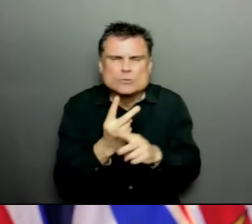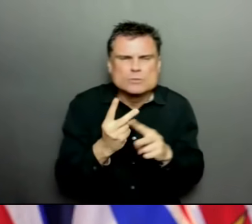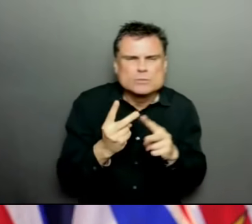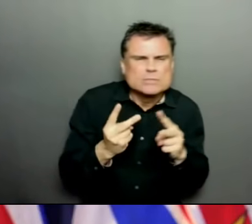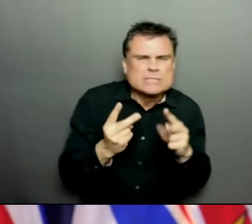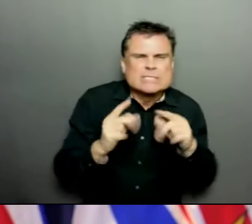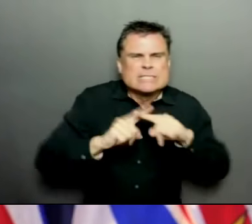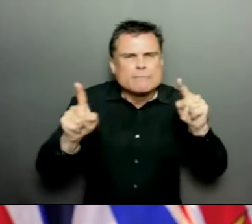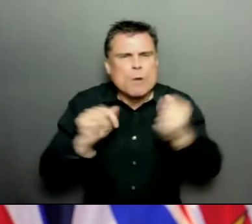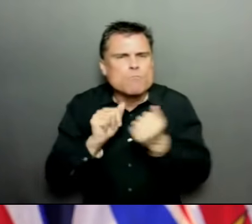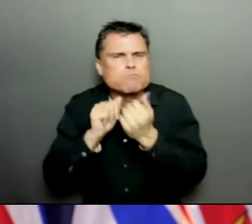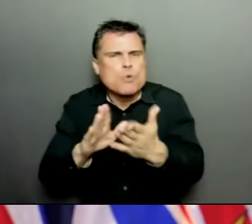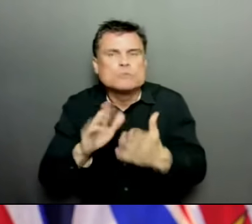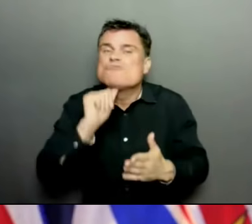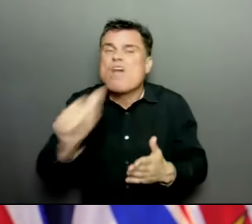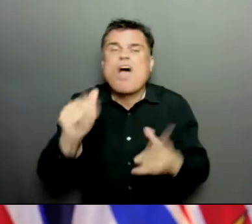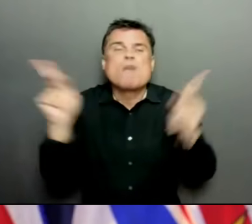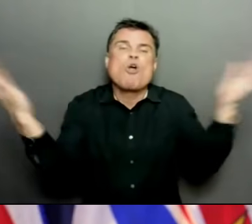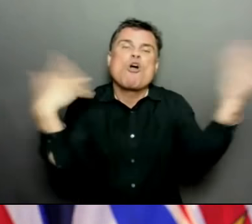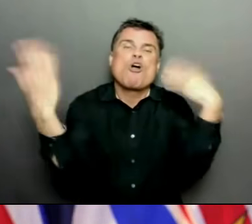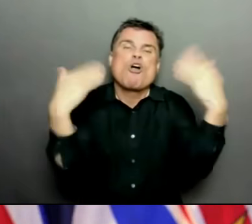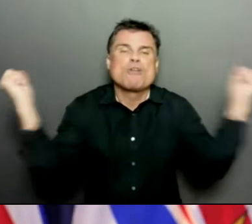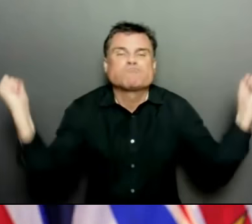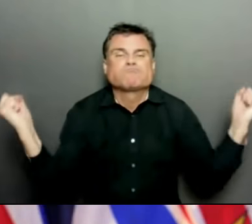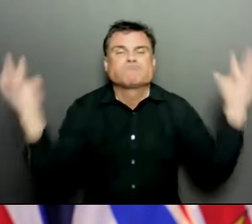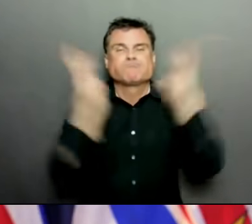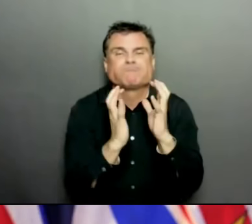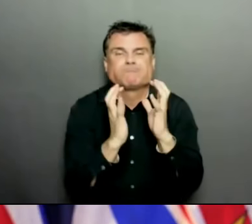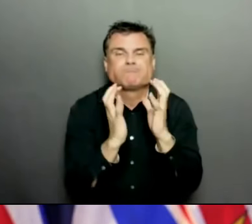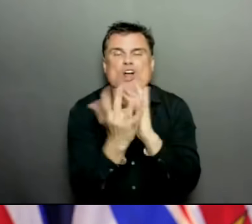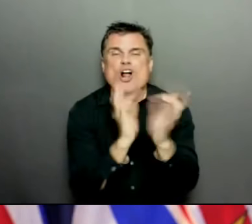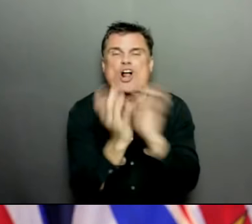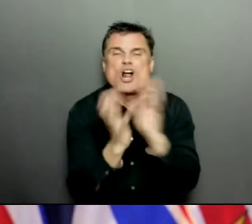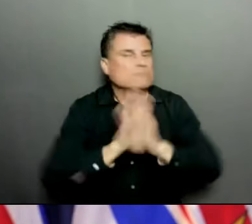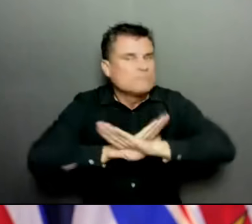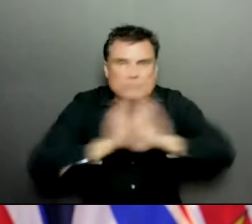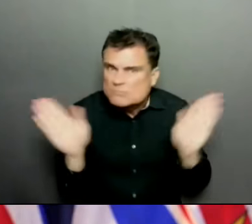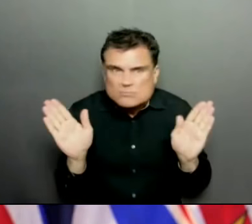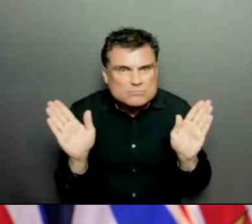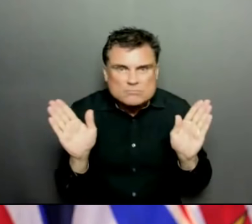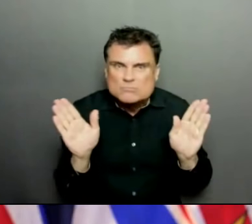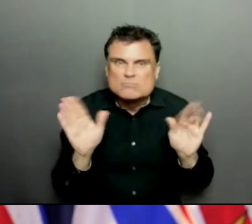It is to support one another, make the extra phone call, connect with people on FaceTime,